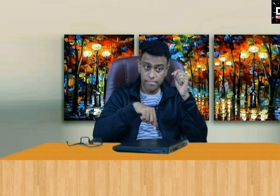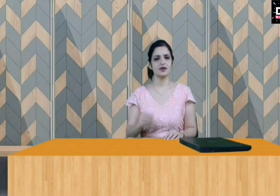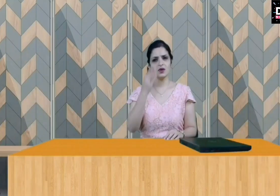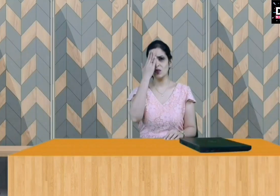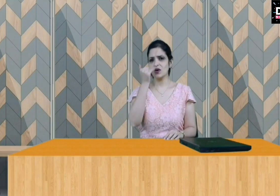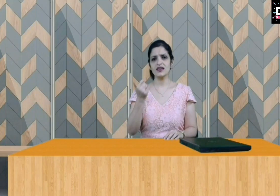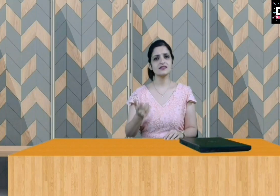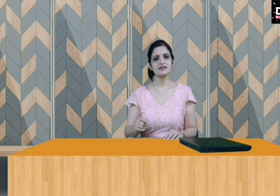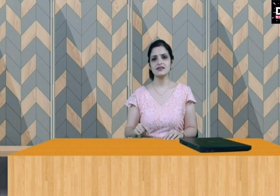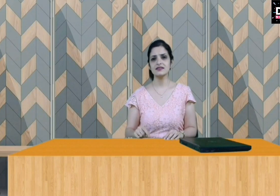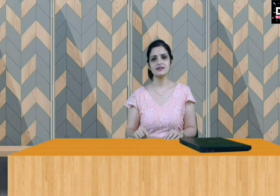Why sir?